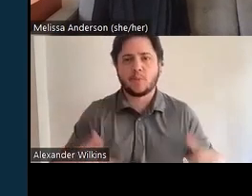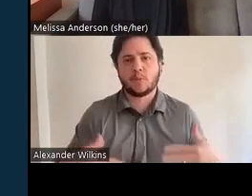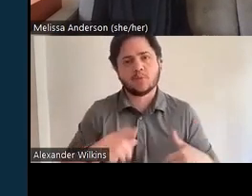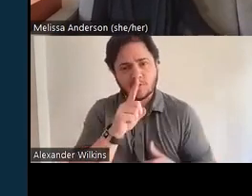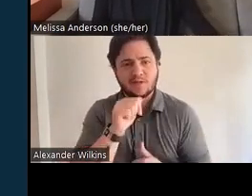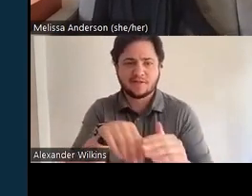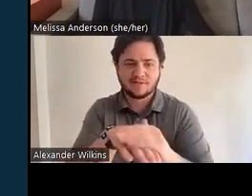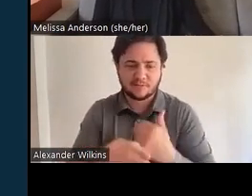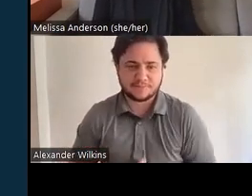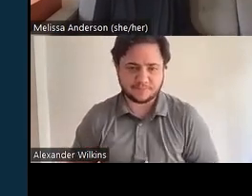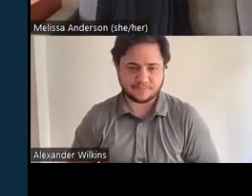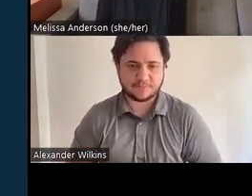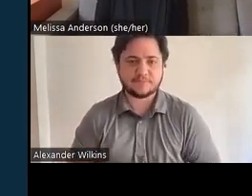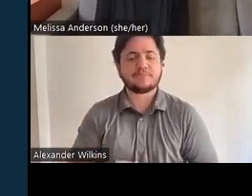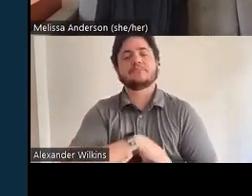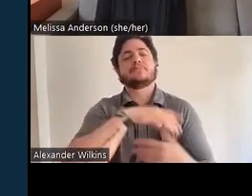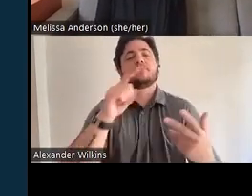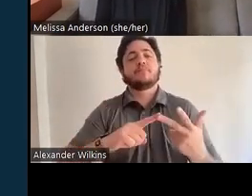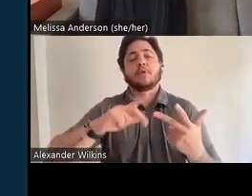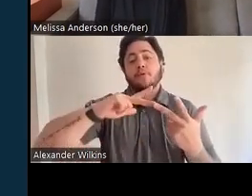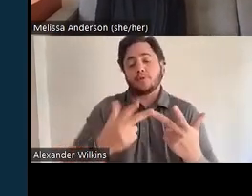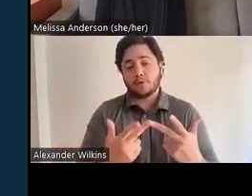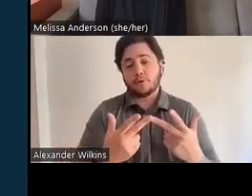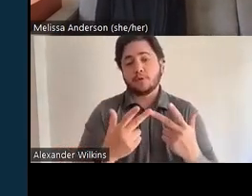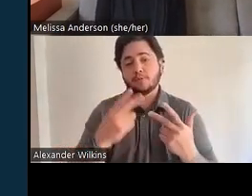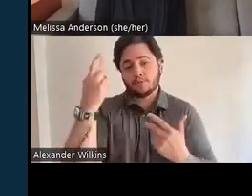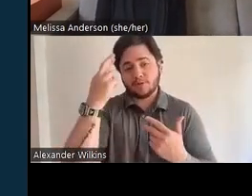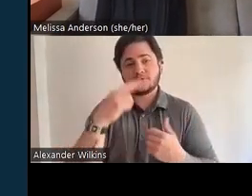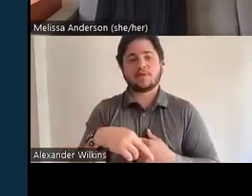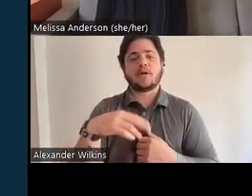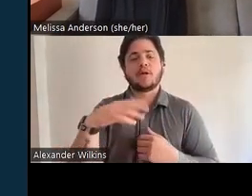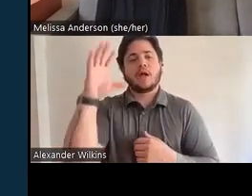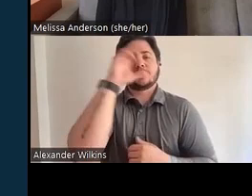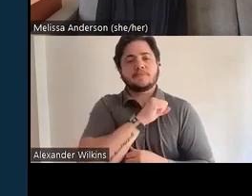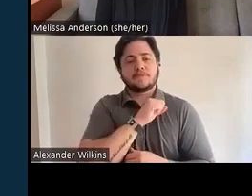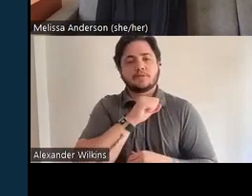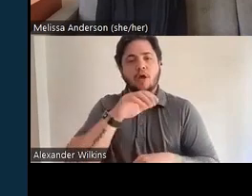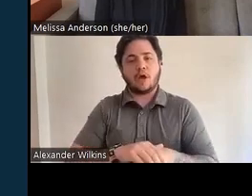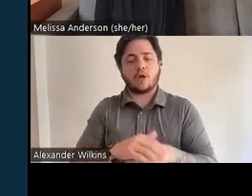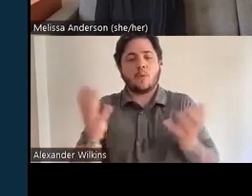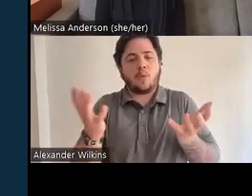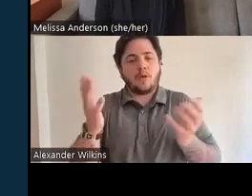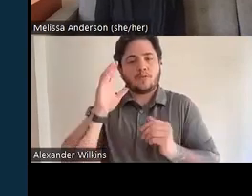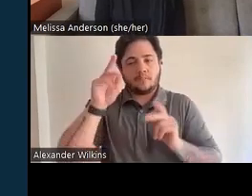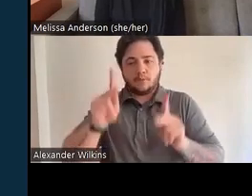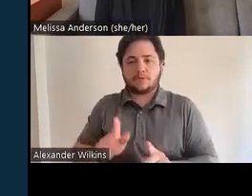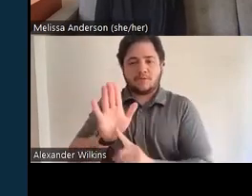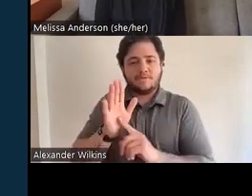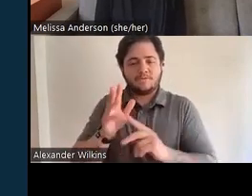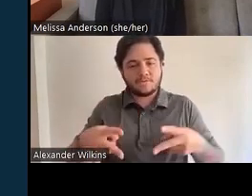and especially there's limited health literacy. So that's a huge issue as well. Lastly, there